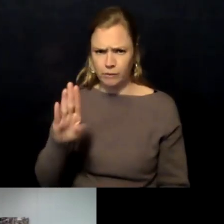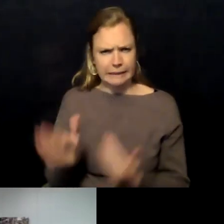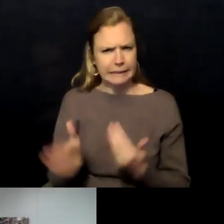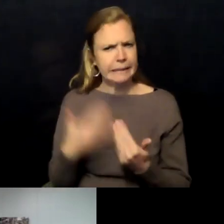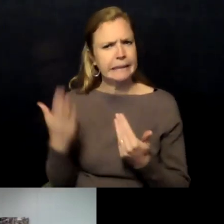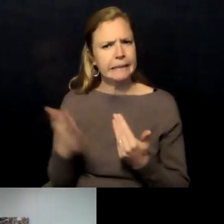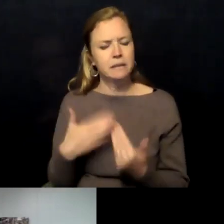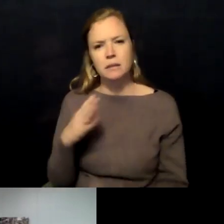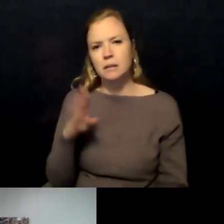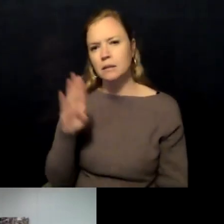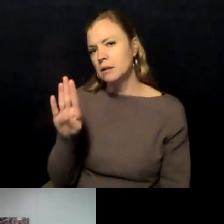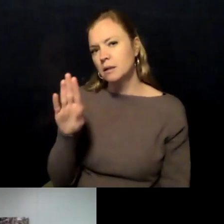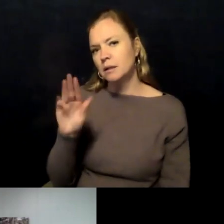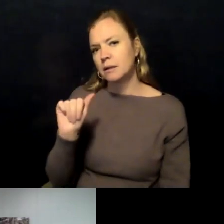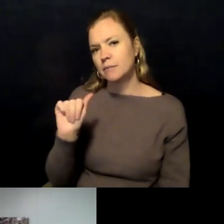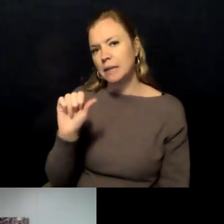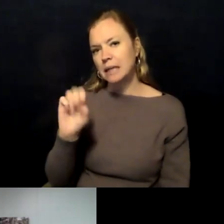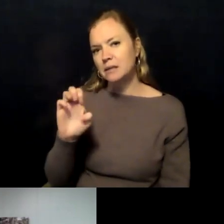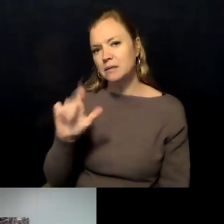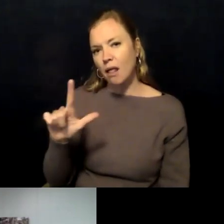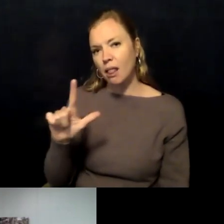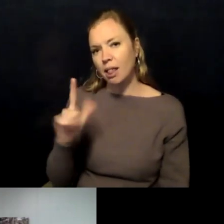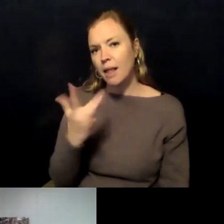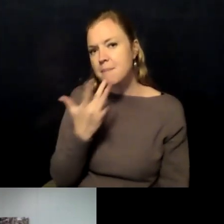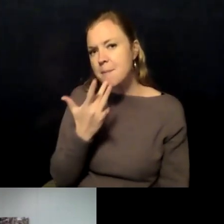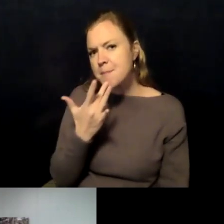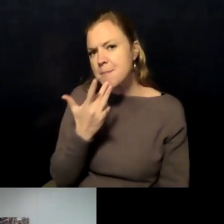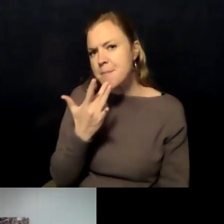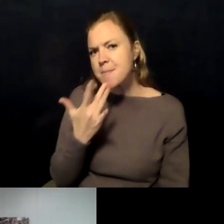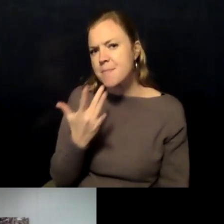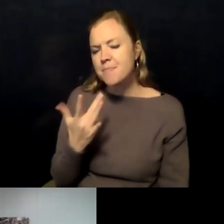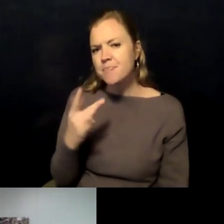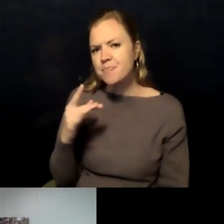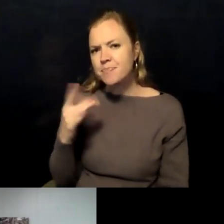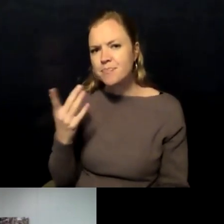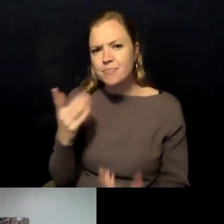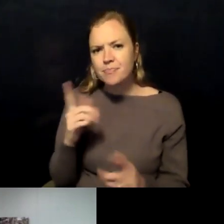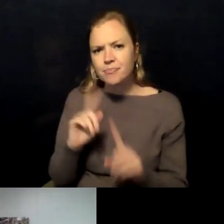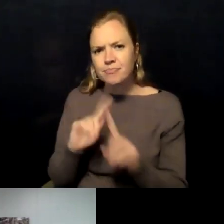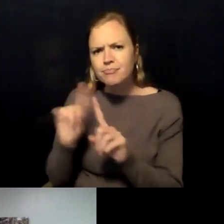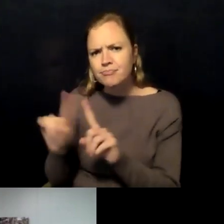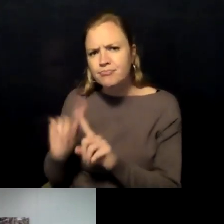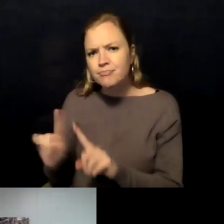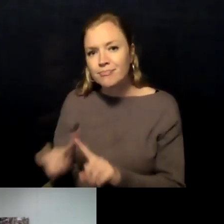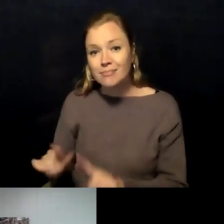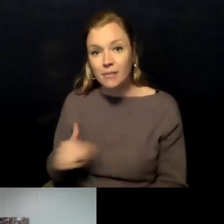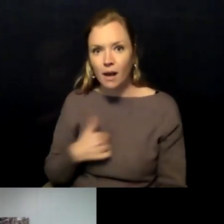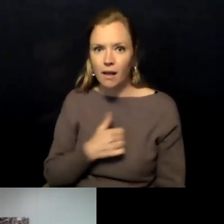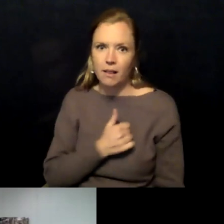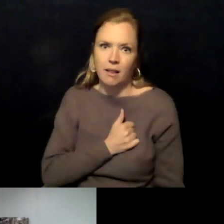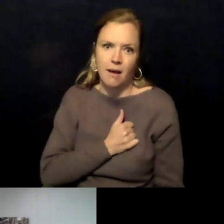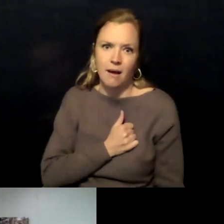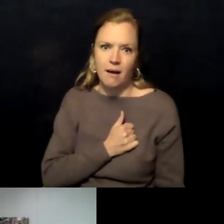it was great, you know pretty much any time of the year. Oh